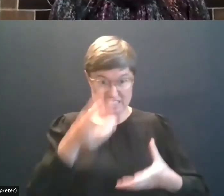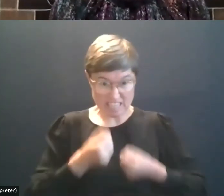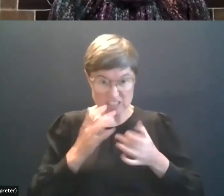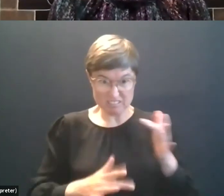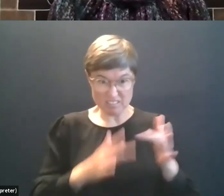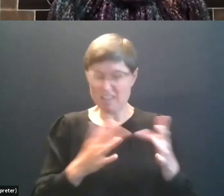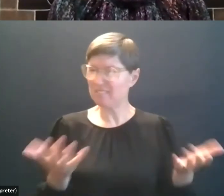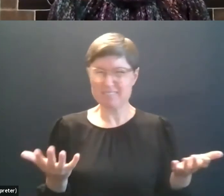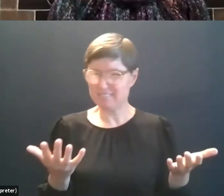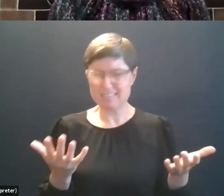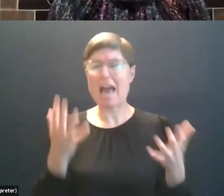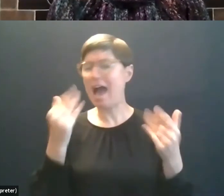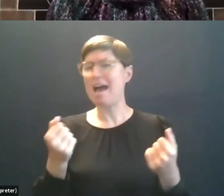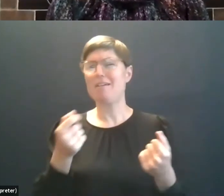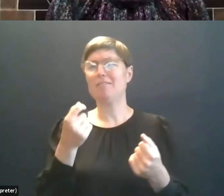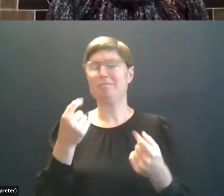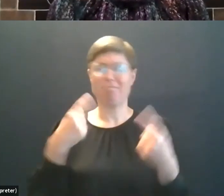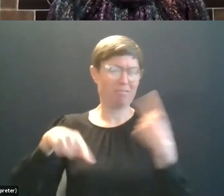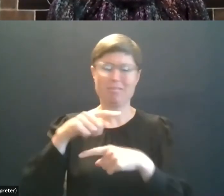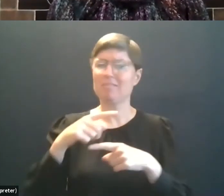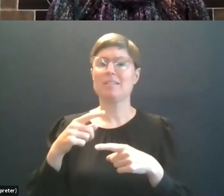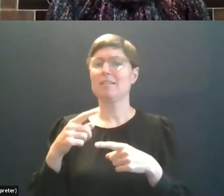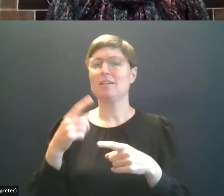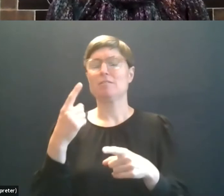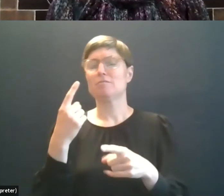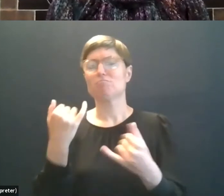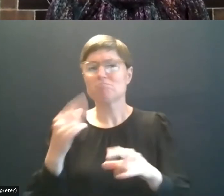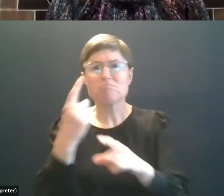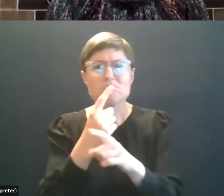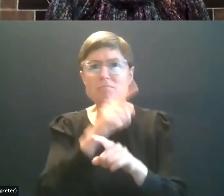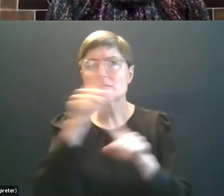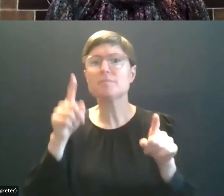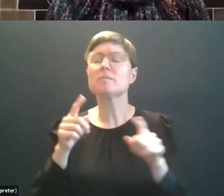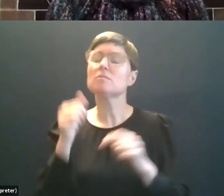but with the hollowing out of media and the way that social media tells us what to think,